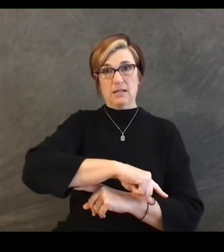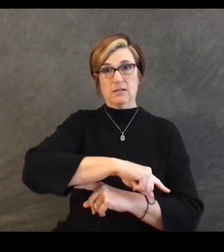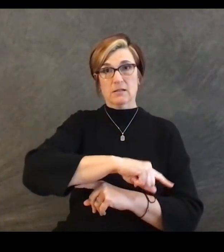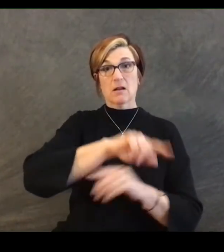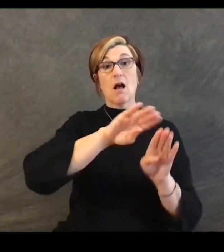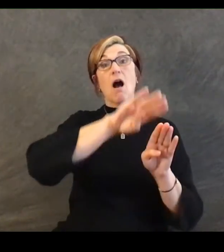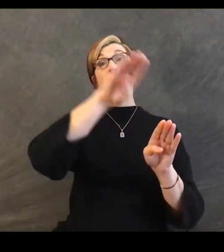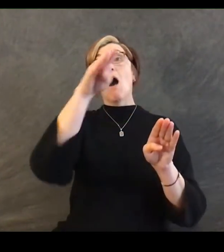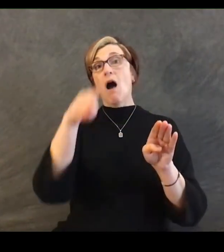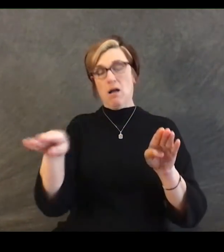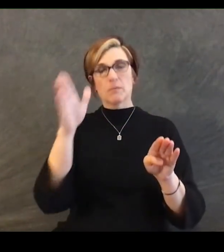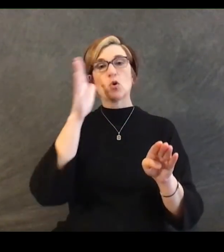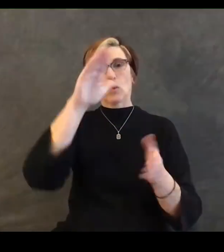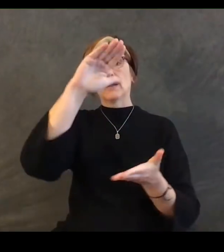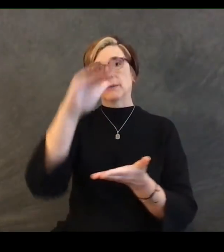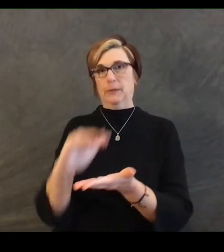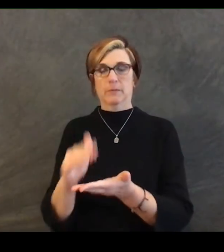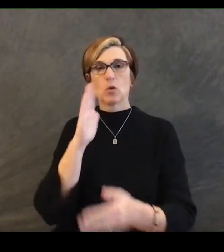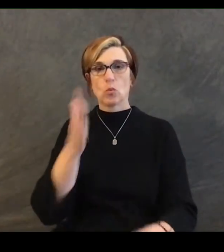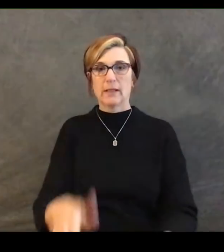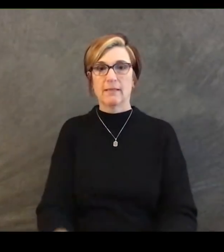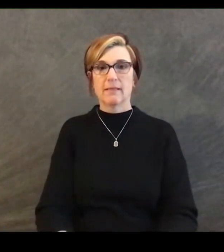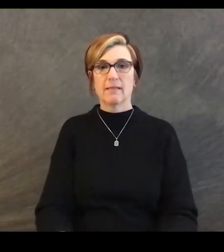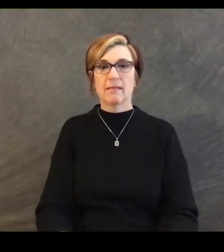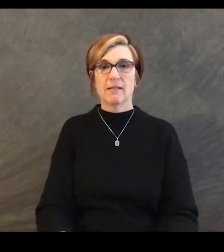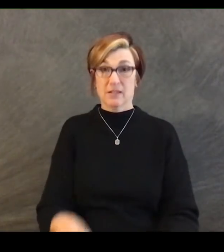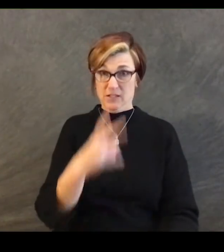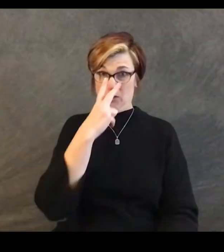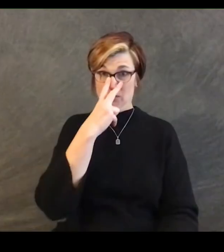that large blue mountain that you can see behind me and I just want to thank